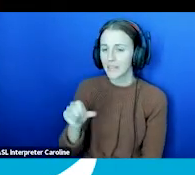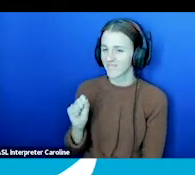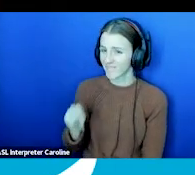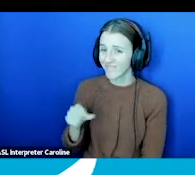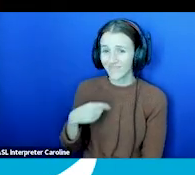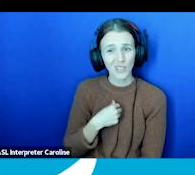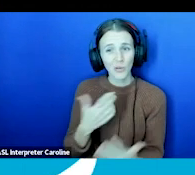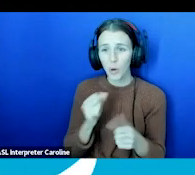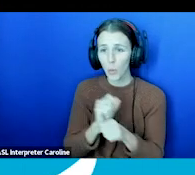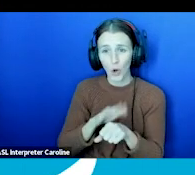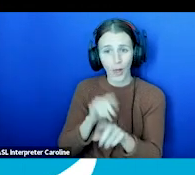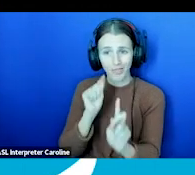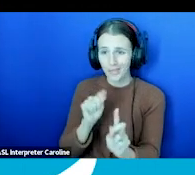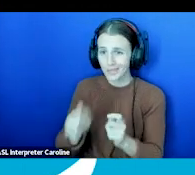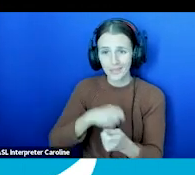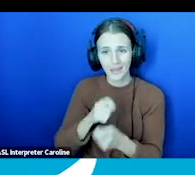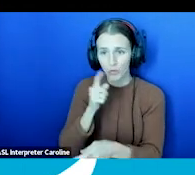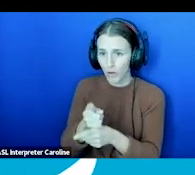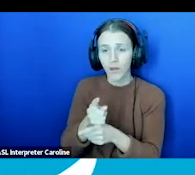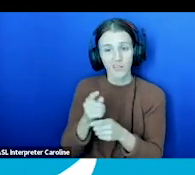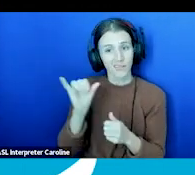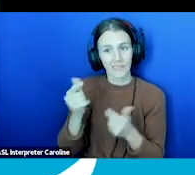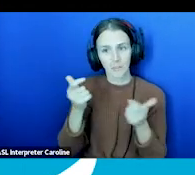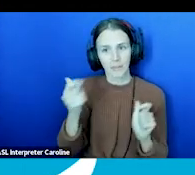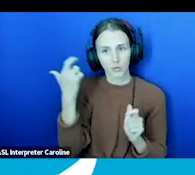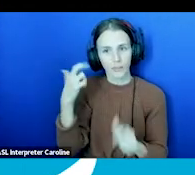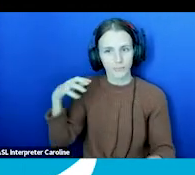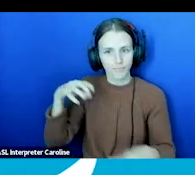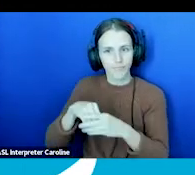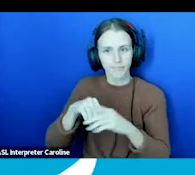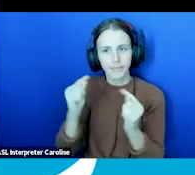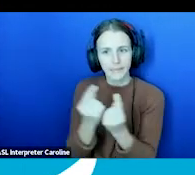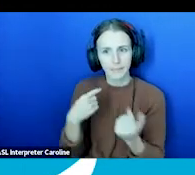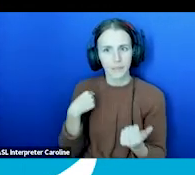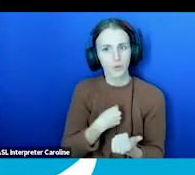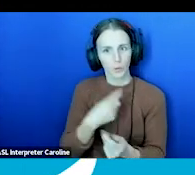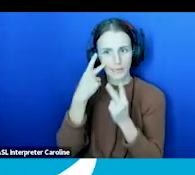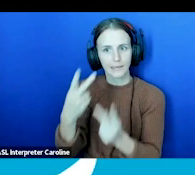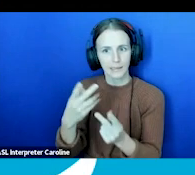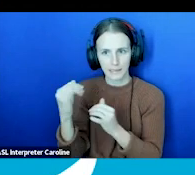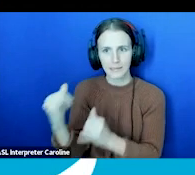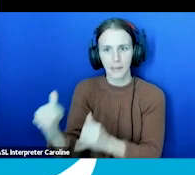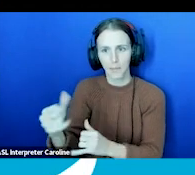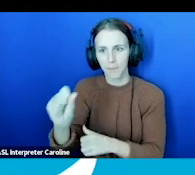INDIVIDUAL TO RECEIVE THE ASSISTANCE THEY NEED. THIS IS A PLANNED QUESTION. WE WANT TO TALK ABOUT.